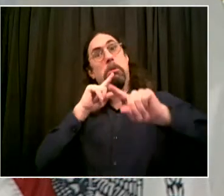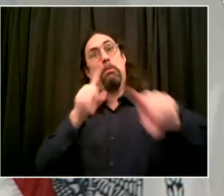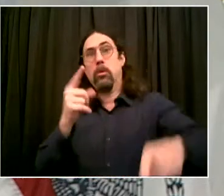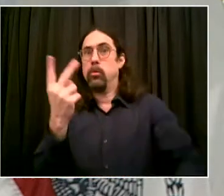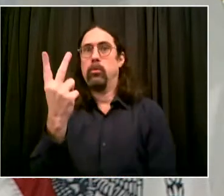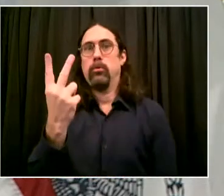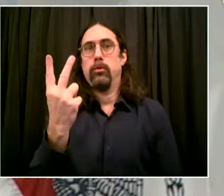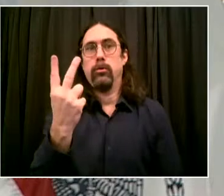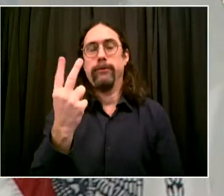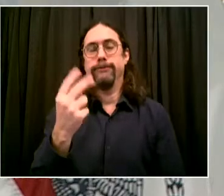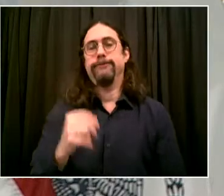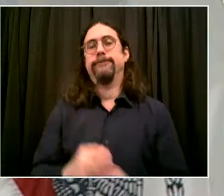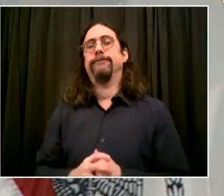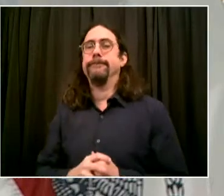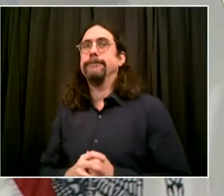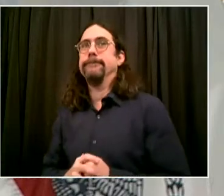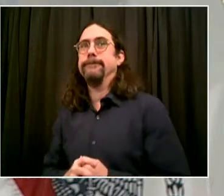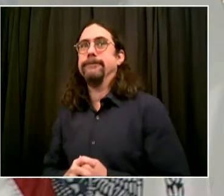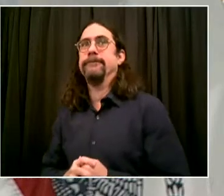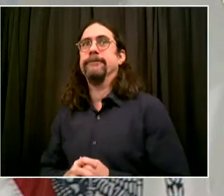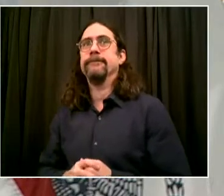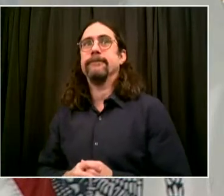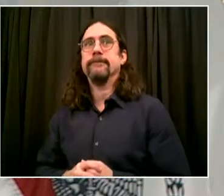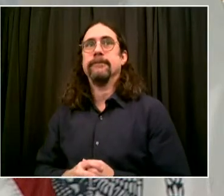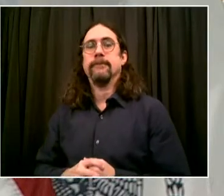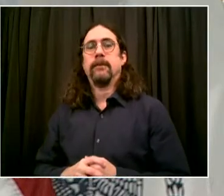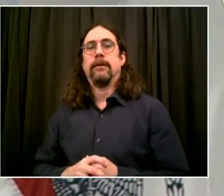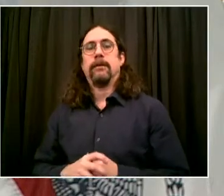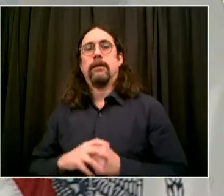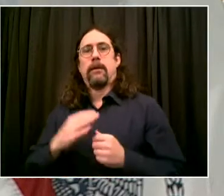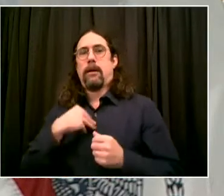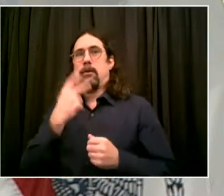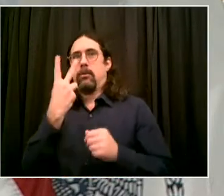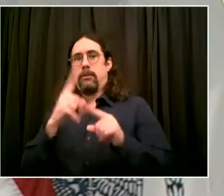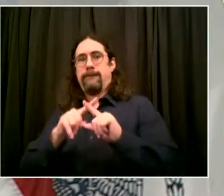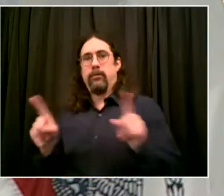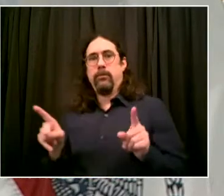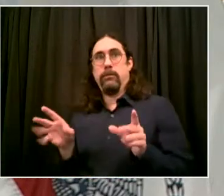VACCINATIONS PER WEEK, FEBRUARY,